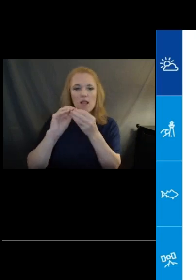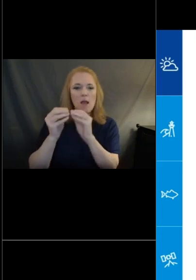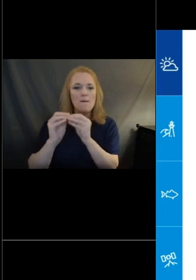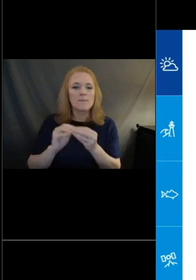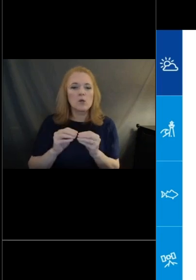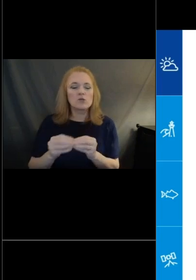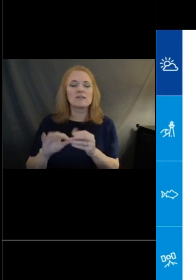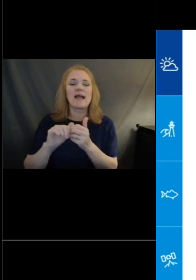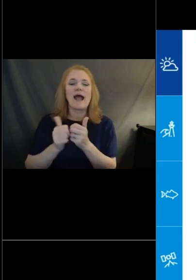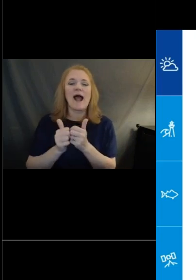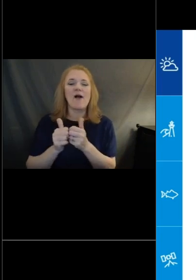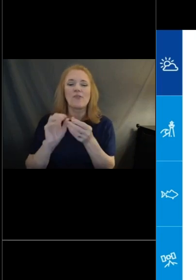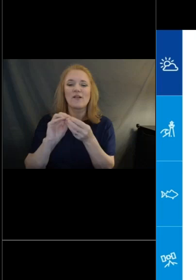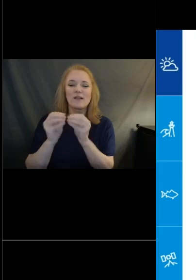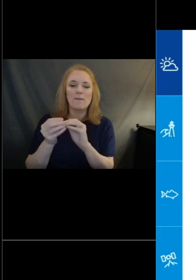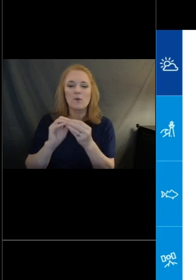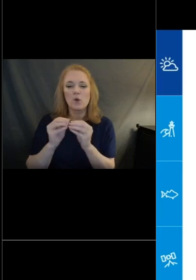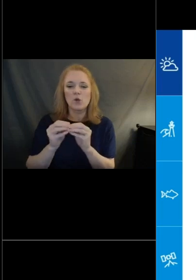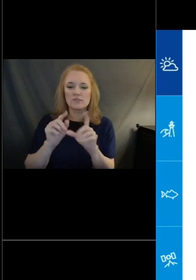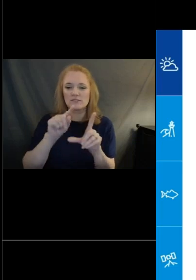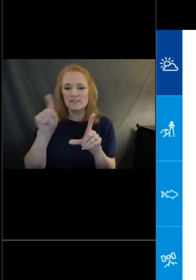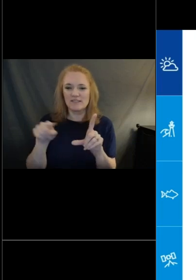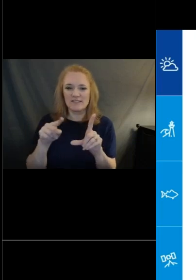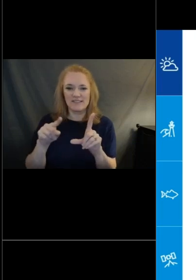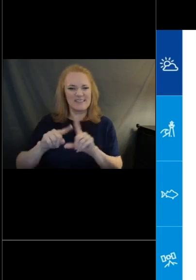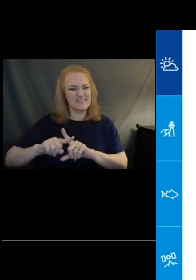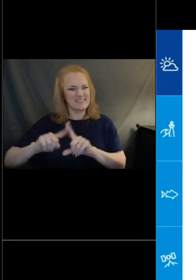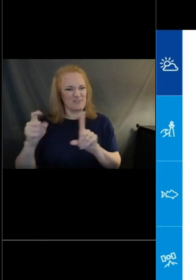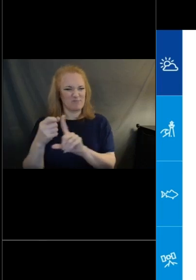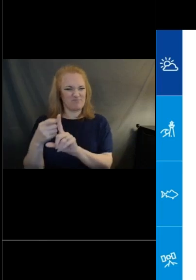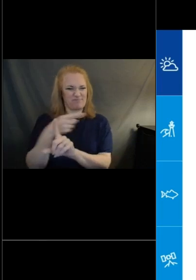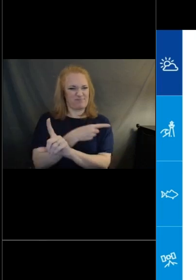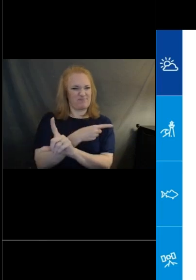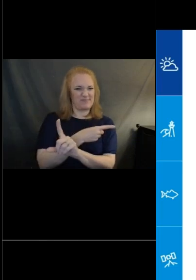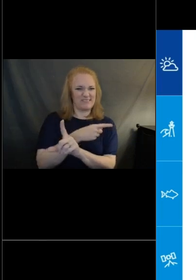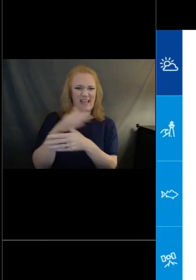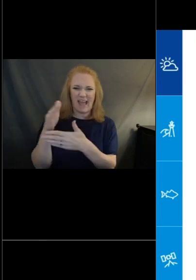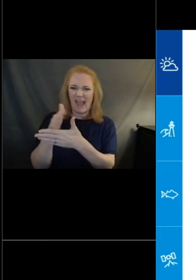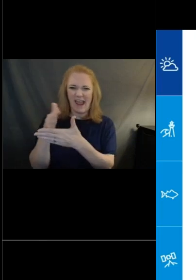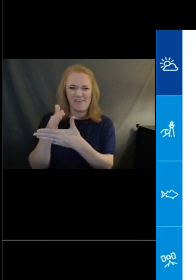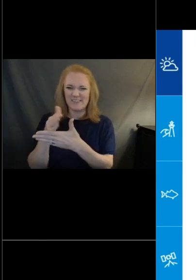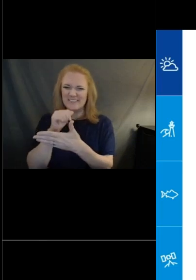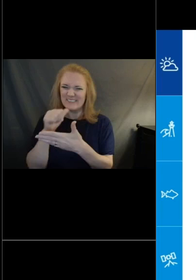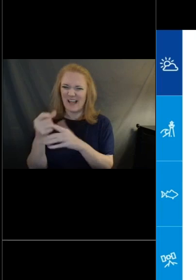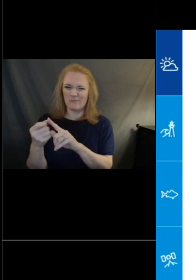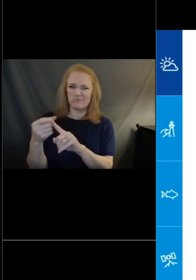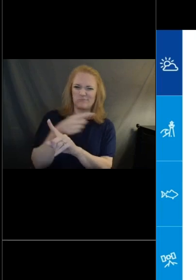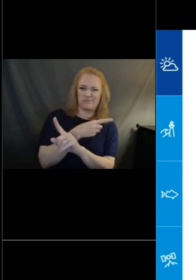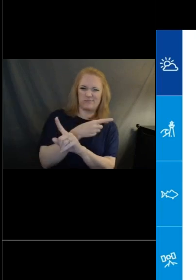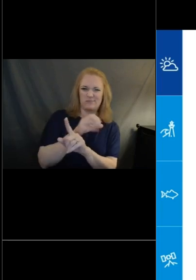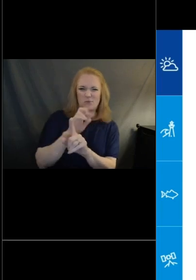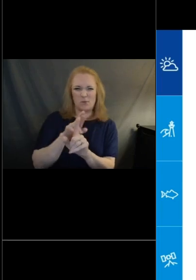those numbers deviate from the long-term average. So in this particular case here, you'll see the